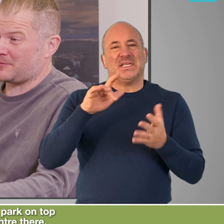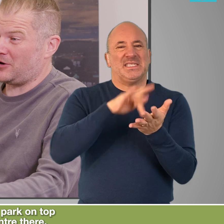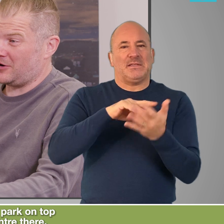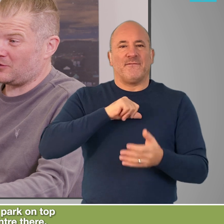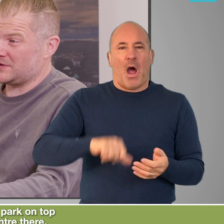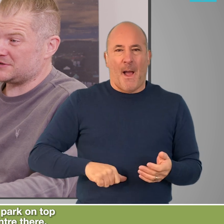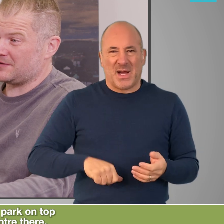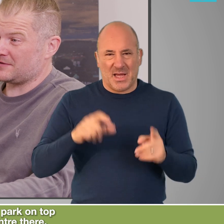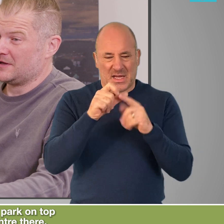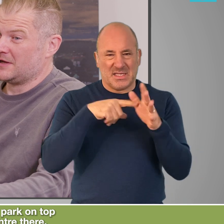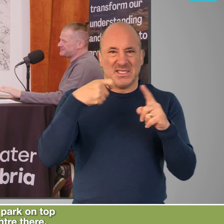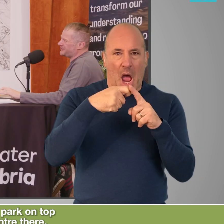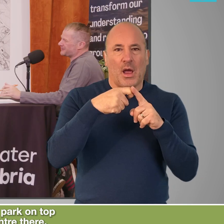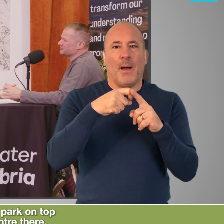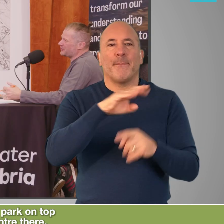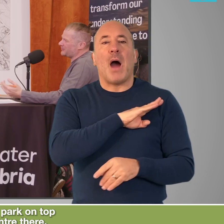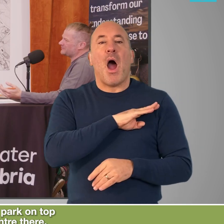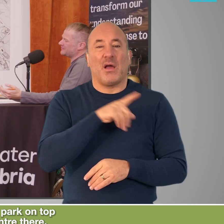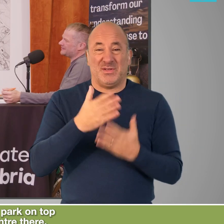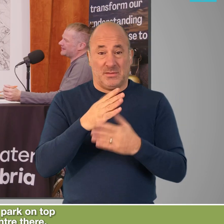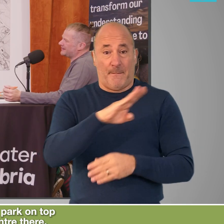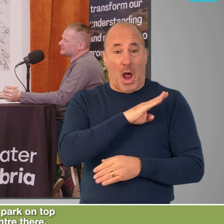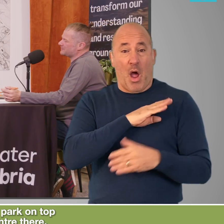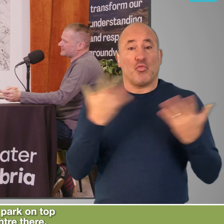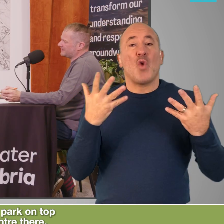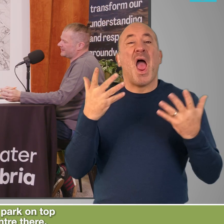Dak Park, which is a park on top of the shopping centre there.